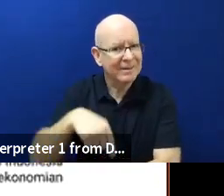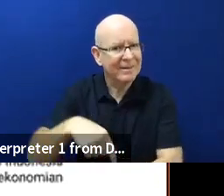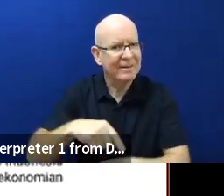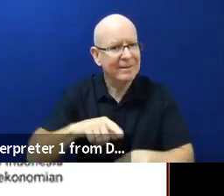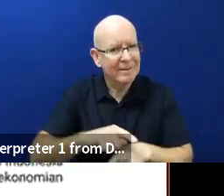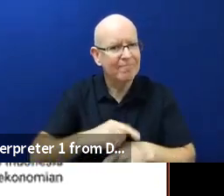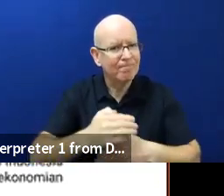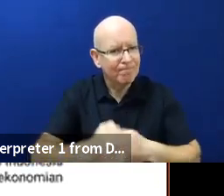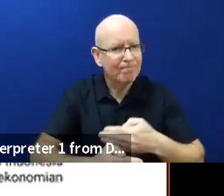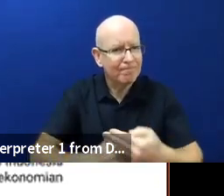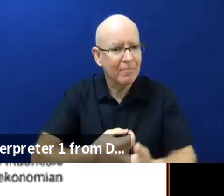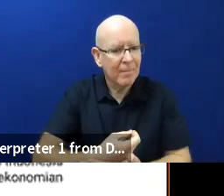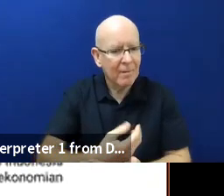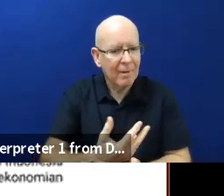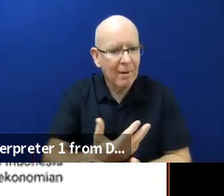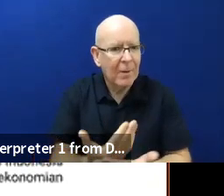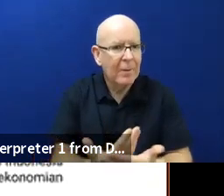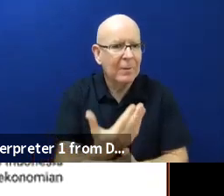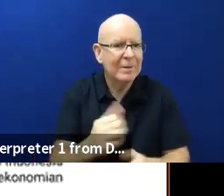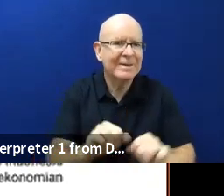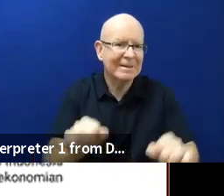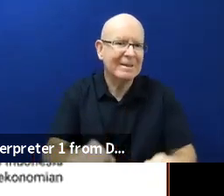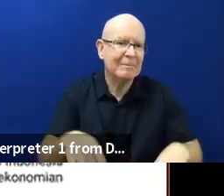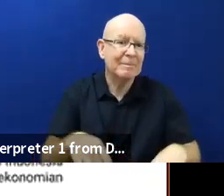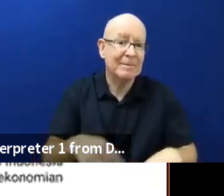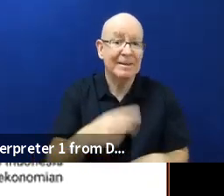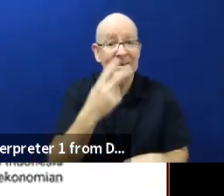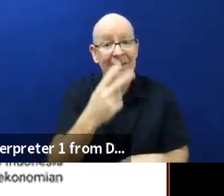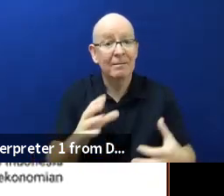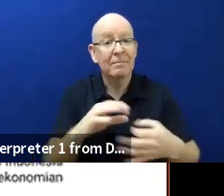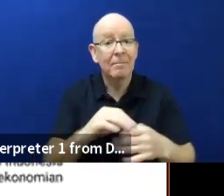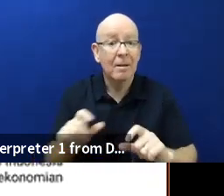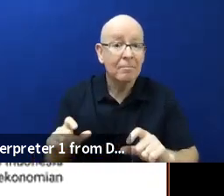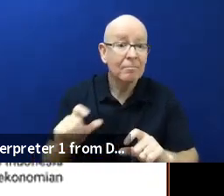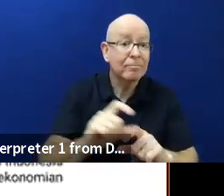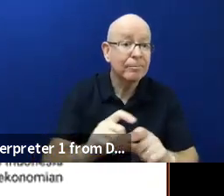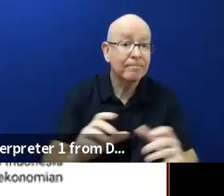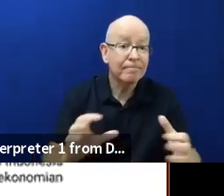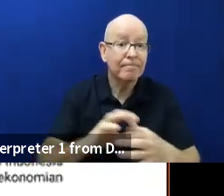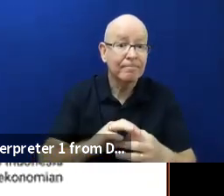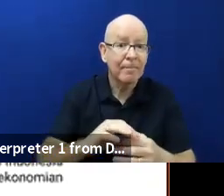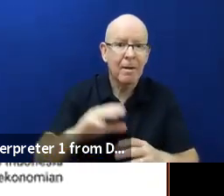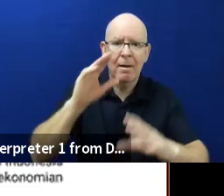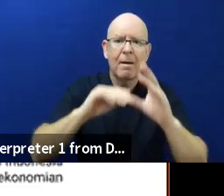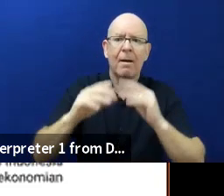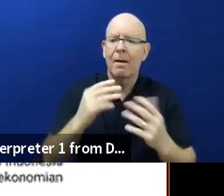of Indonesia's existing national data sets. This was a very important exercise as it helped us to